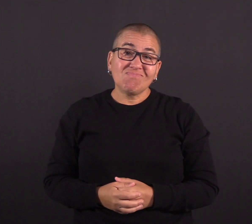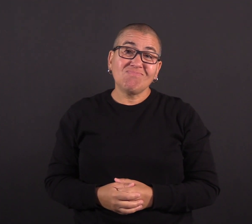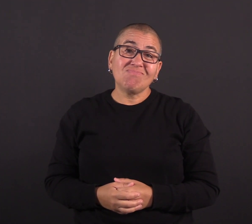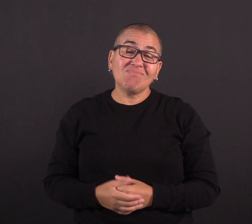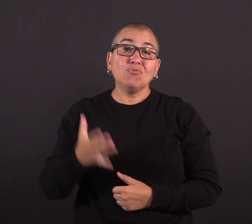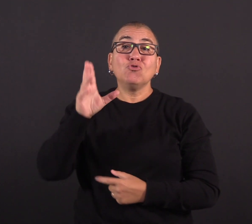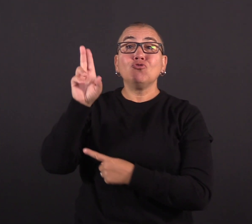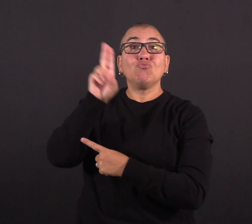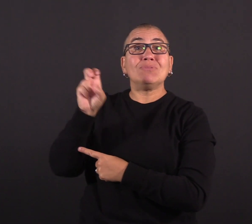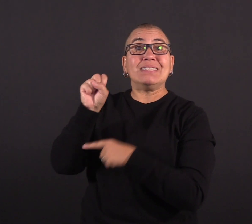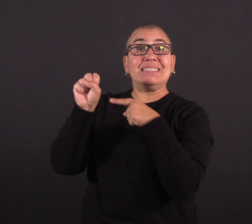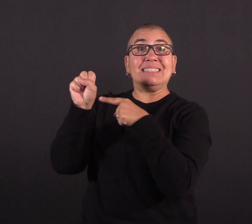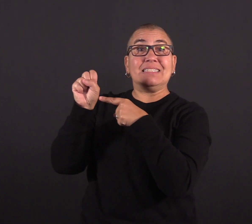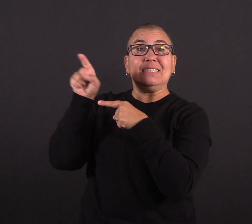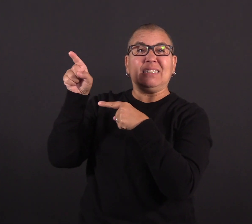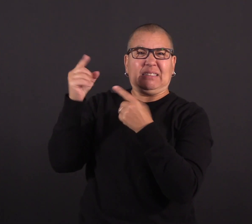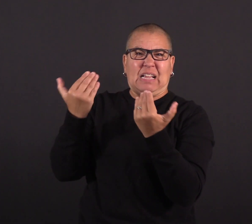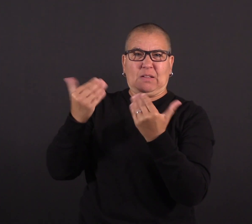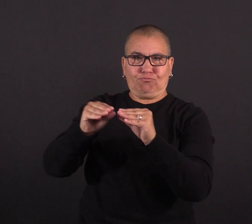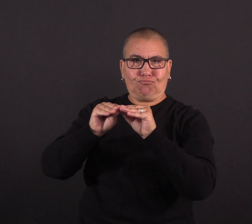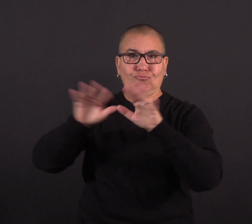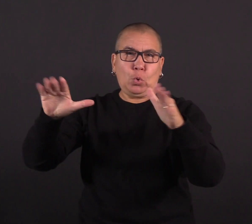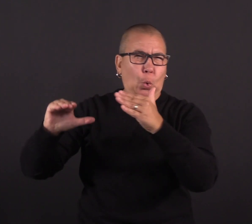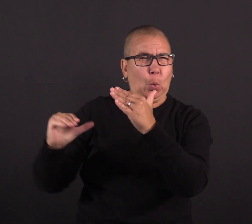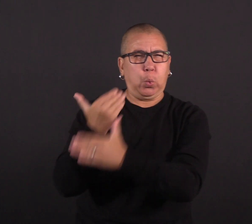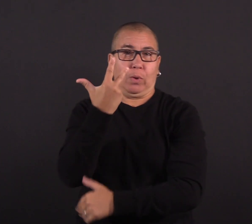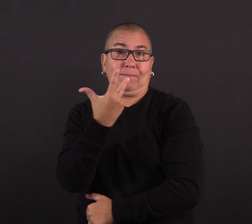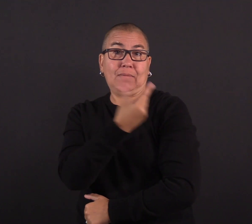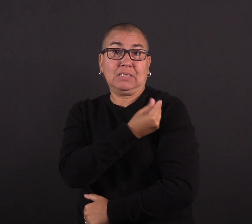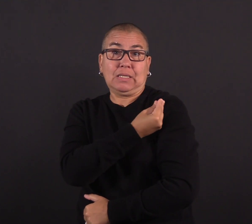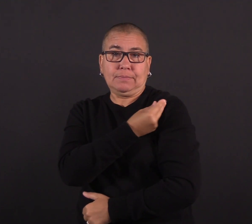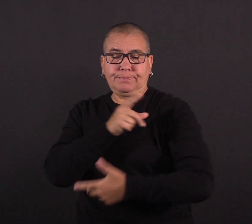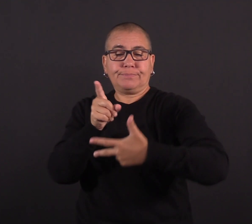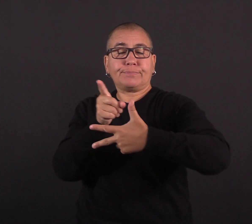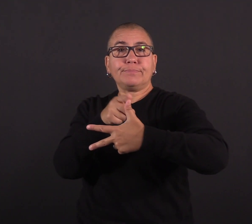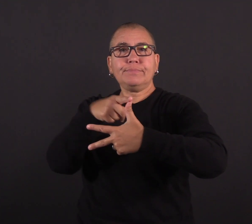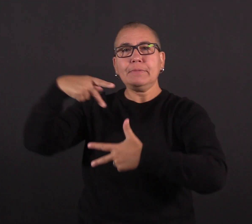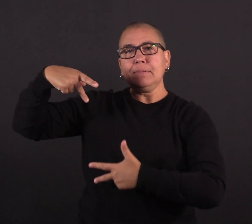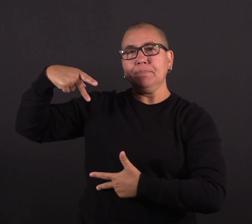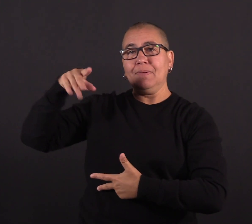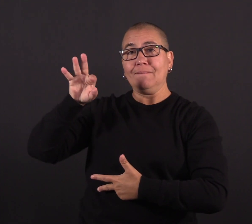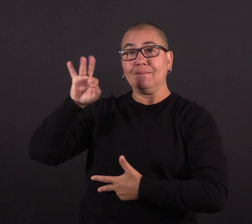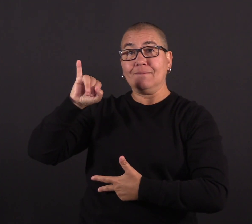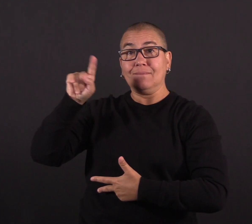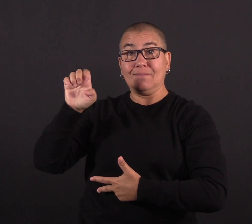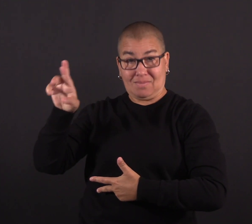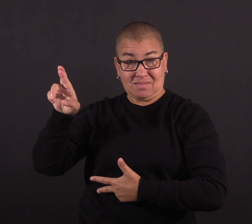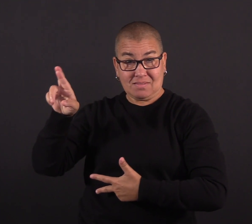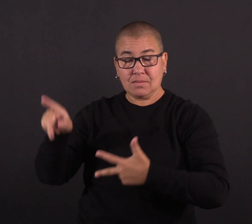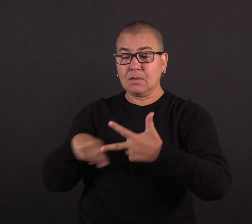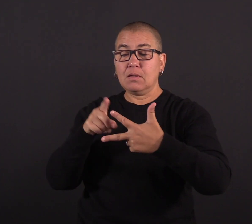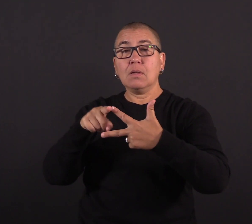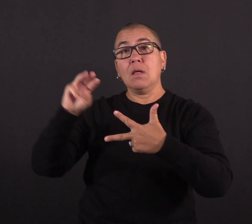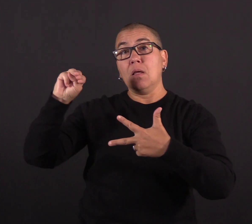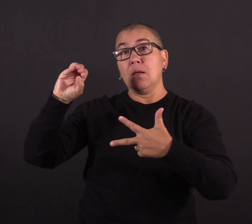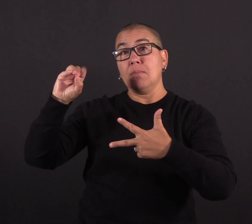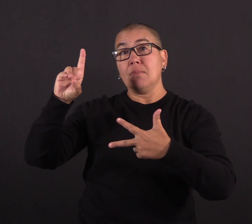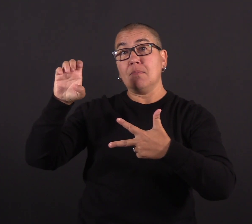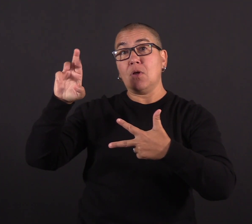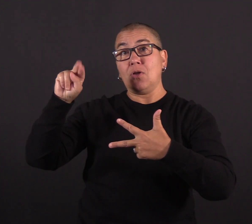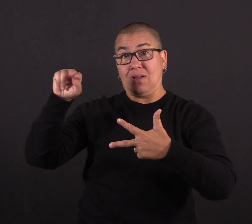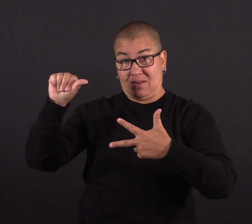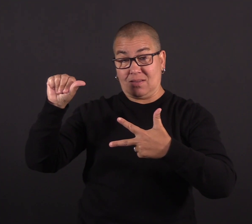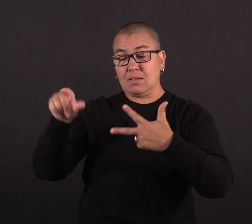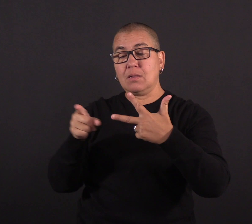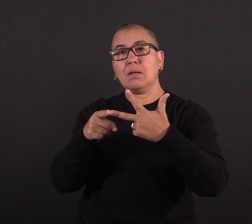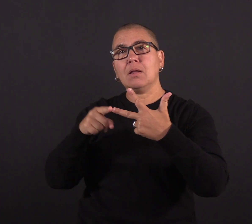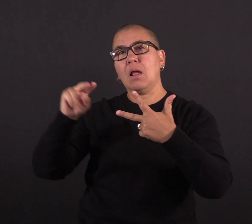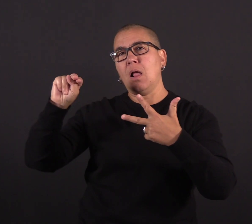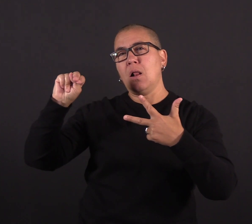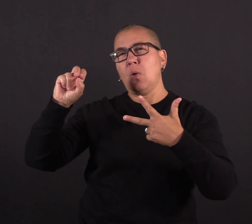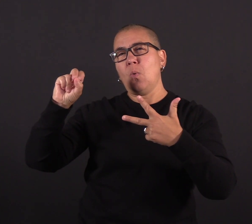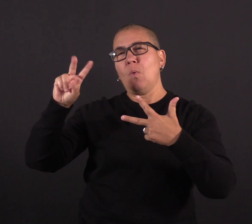The U.S. is rolling out updated shots from Pfizer, Moderna and Novavaxlater this month